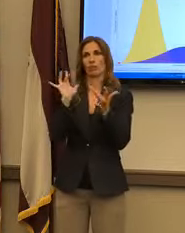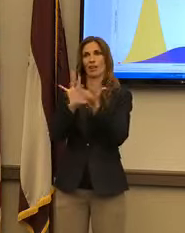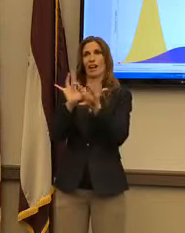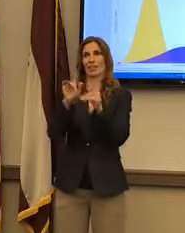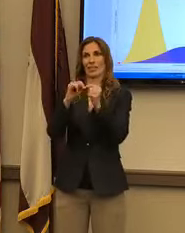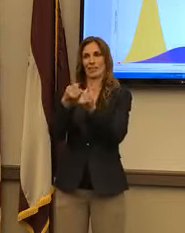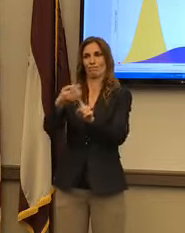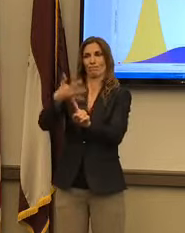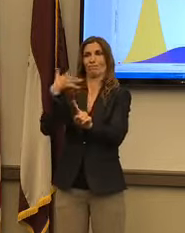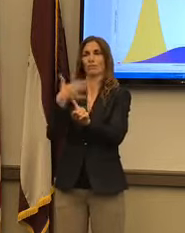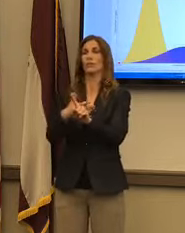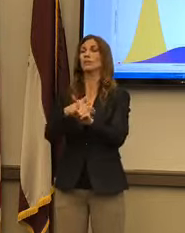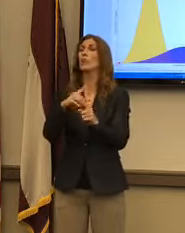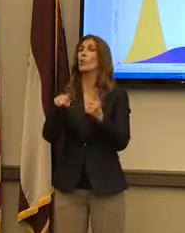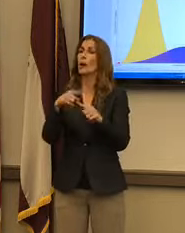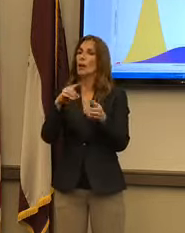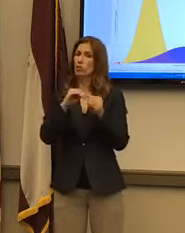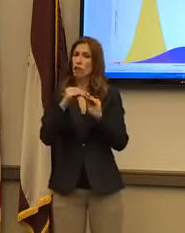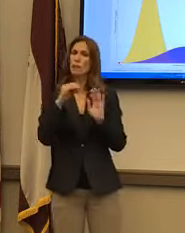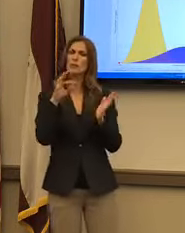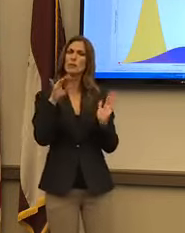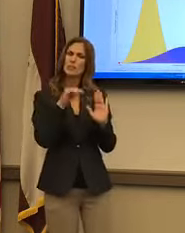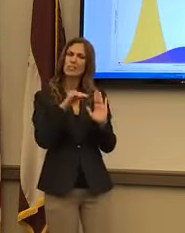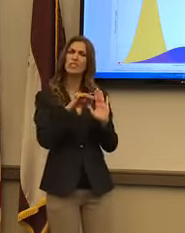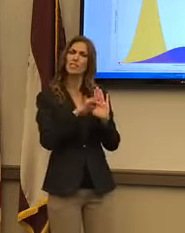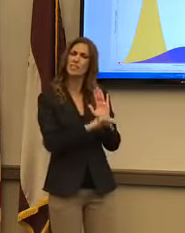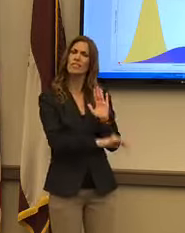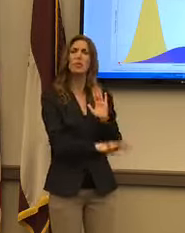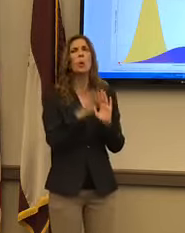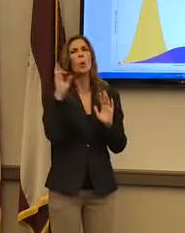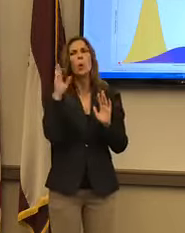that once our numbers get down a little bit lower that we will start that